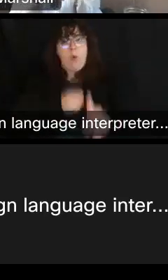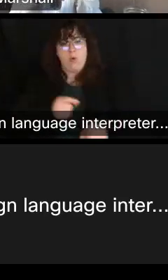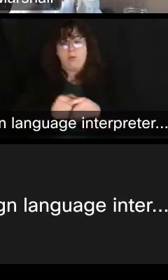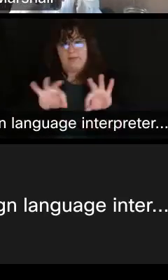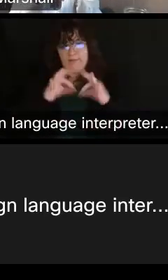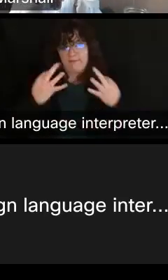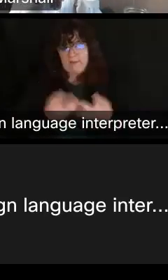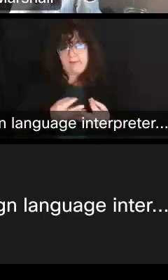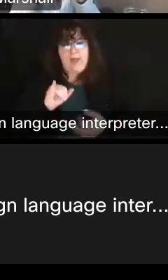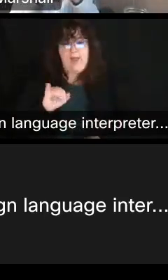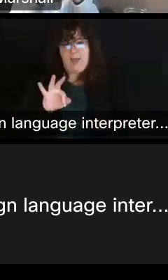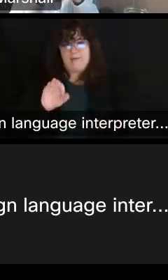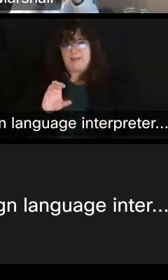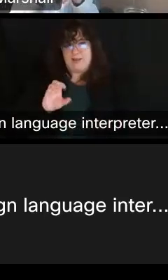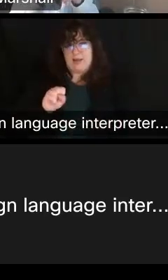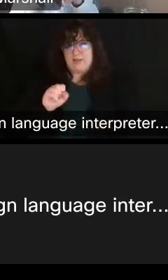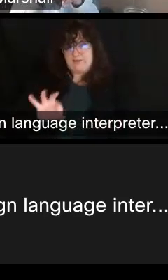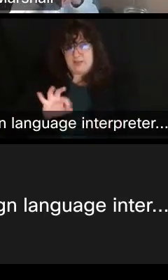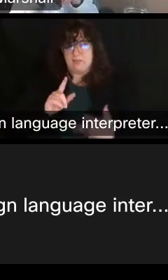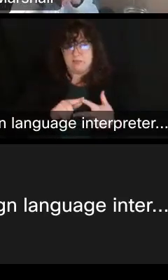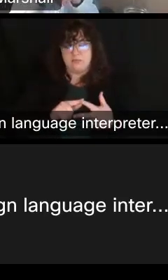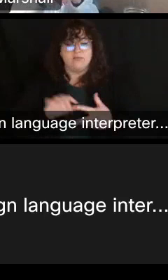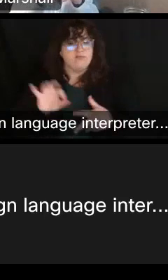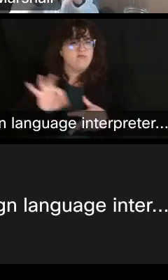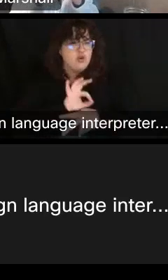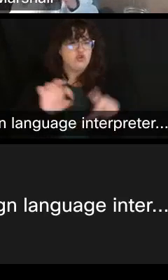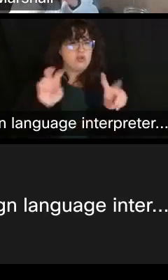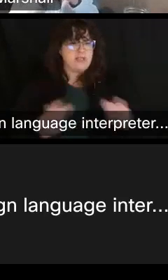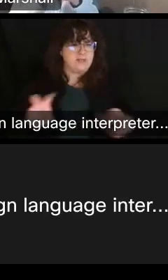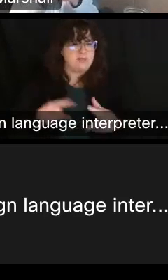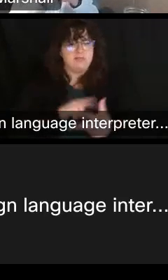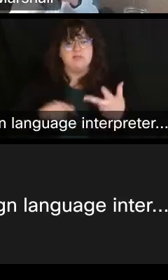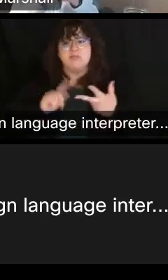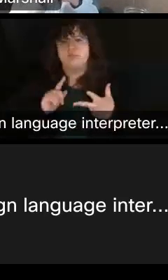the assessments functional assessment. And then three, linking and referring to the services to